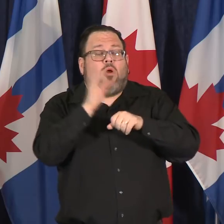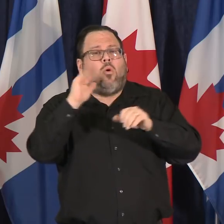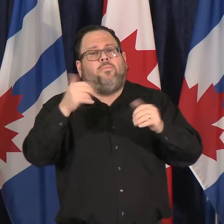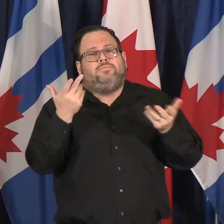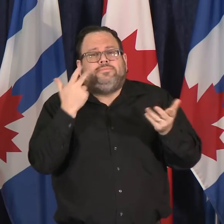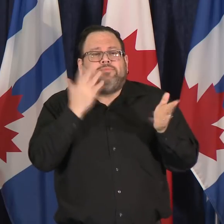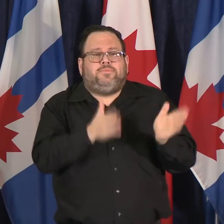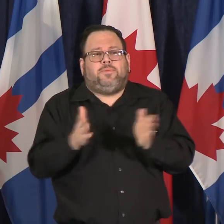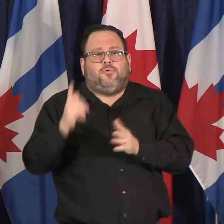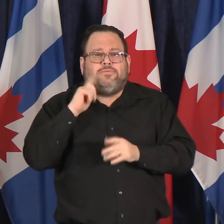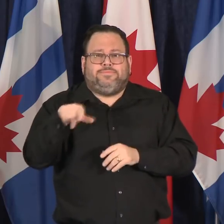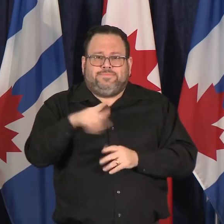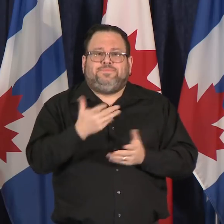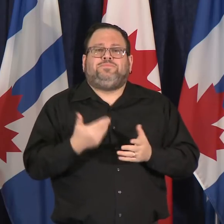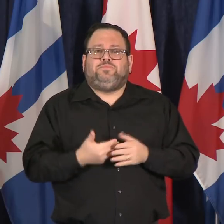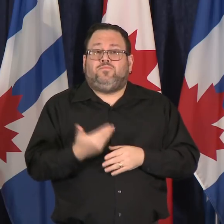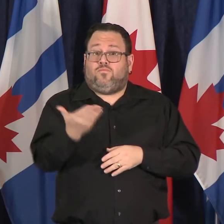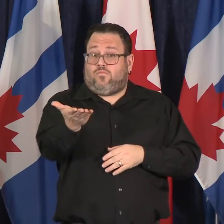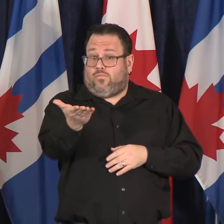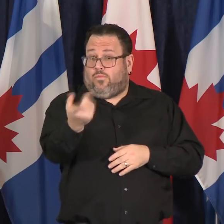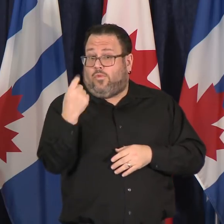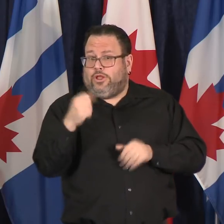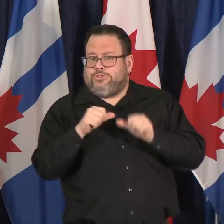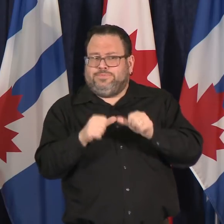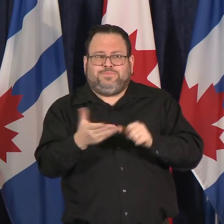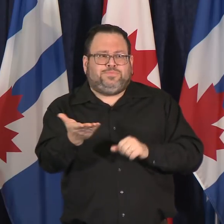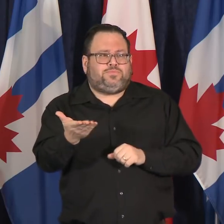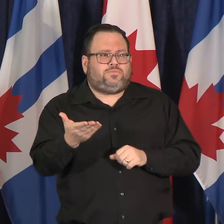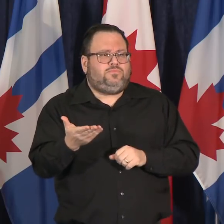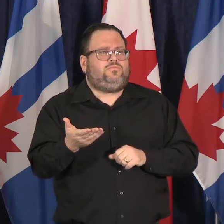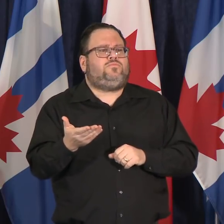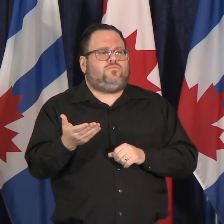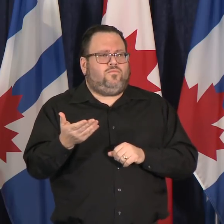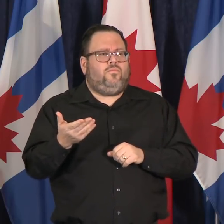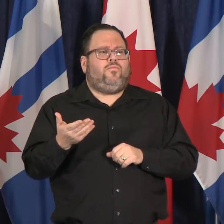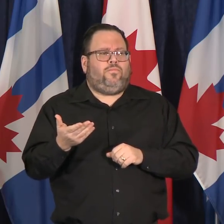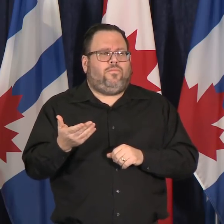the Toronto new patient numbers were to suddenly drop that's not necessarily out